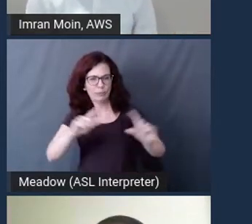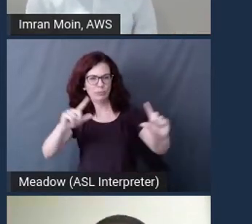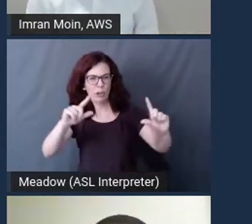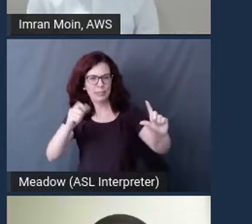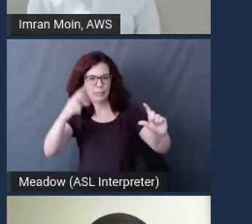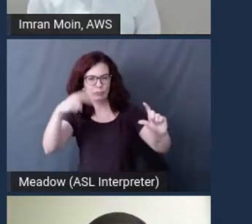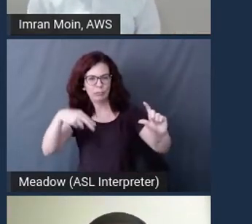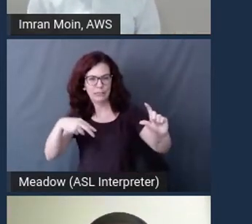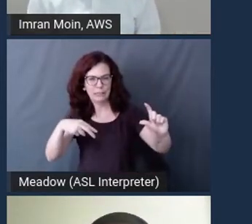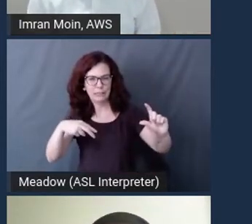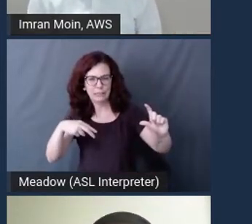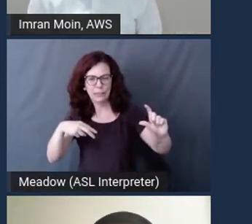Sure, sorry.